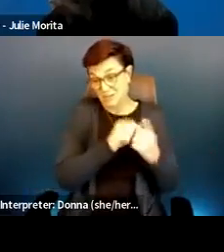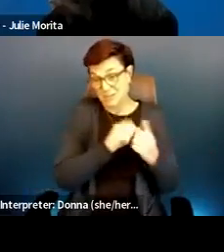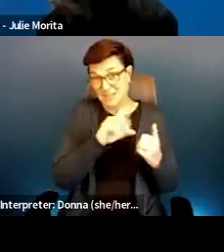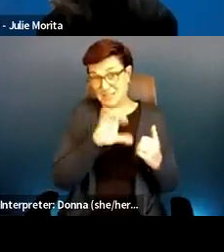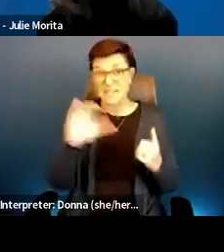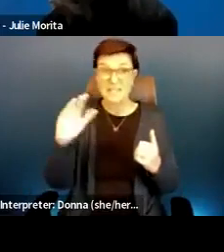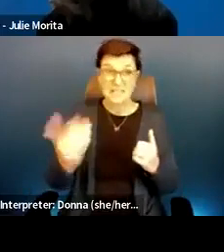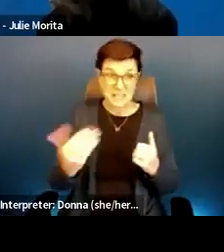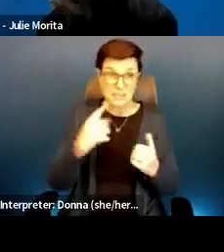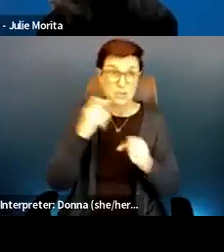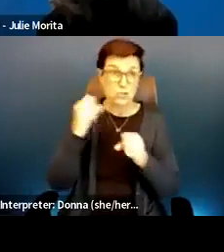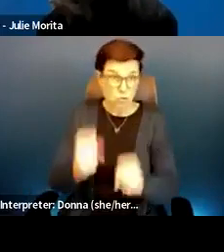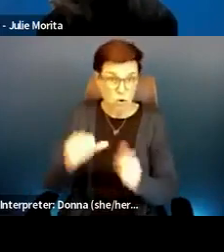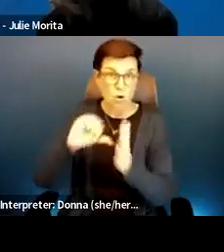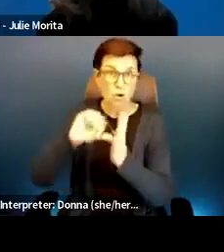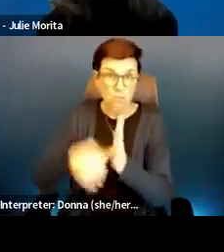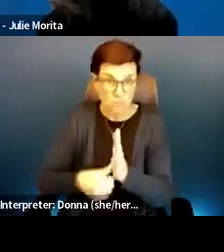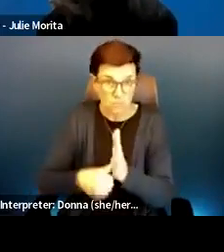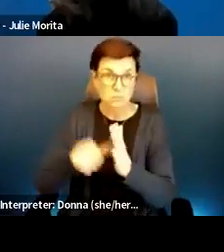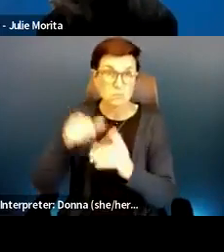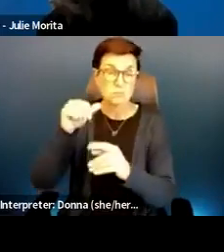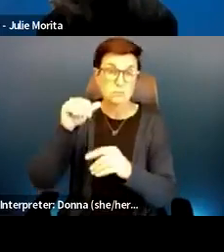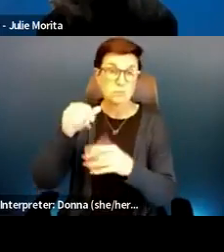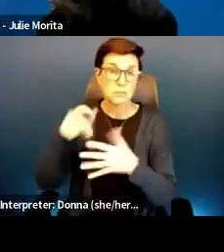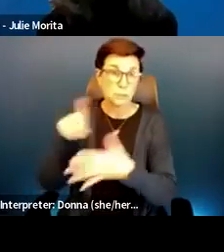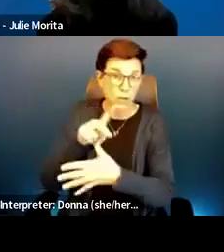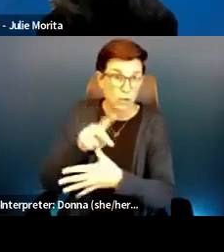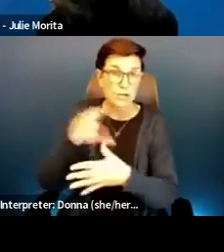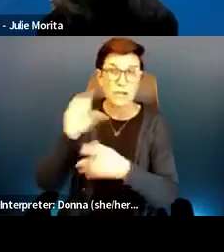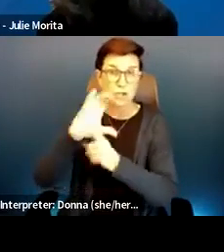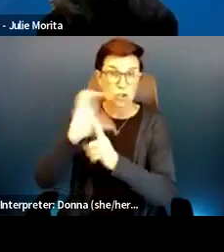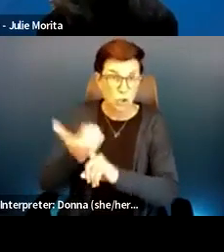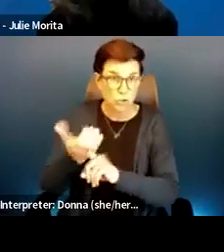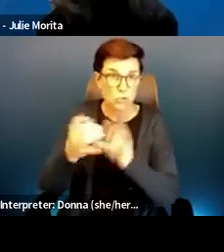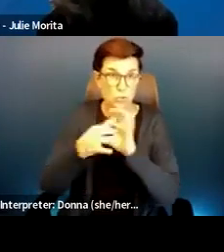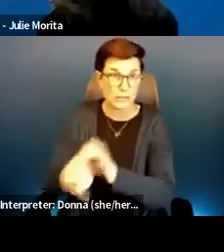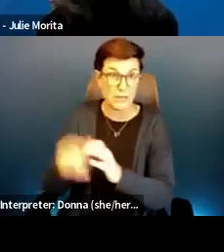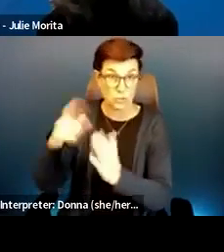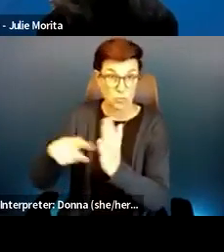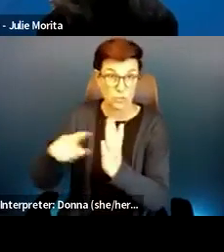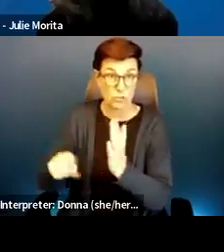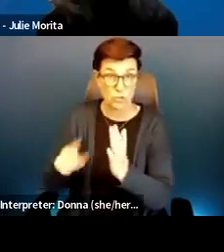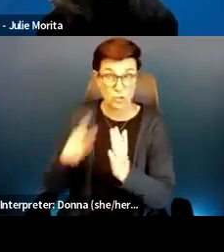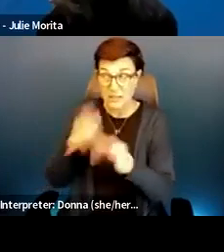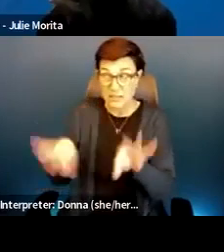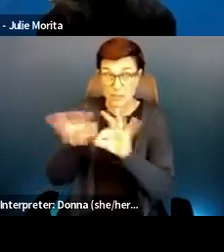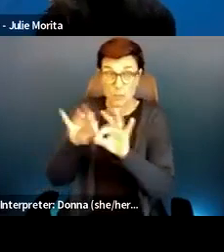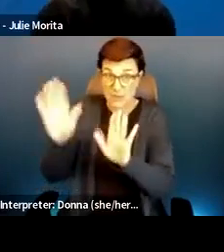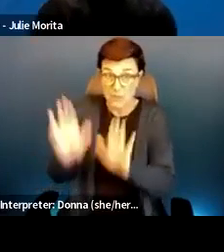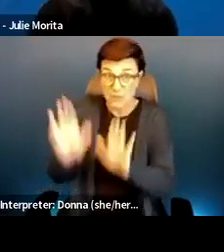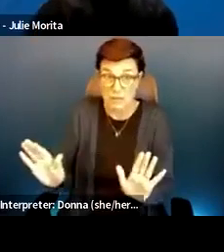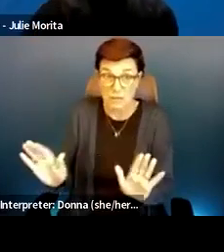there's a strong culture around research. And that's important and that's great, but at the time